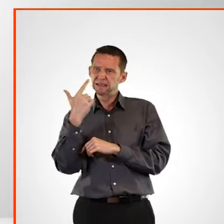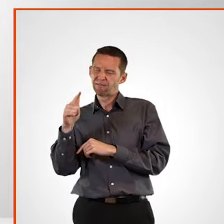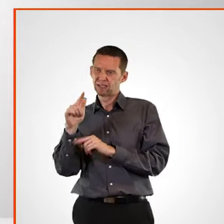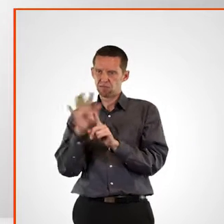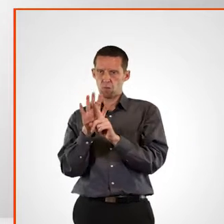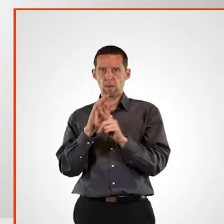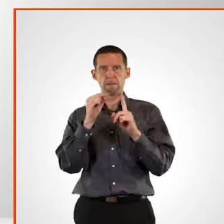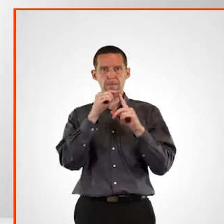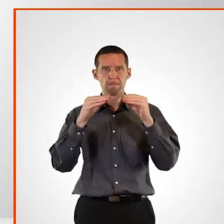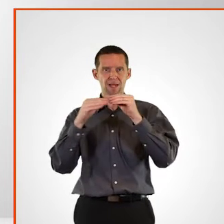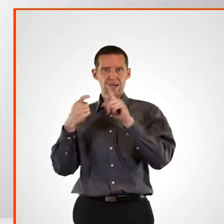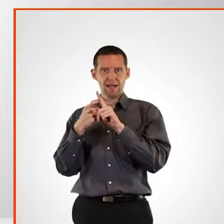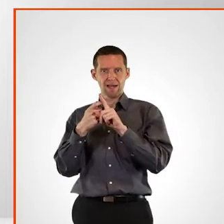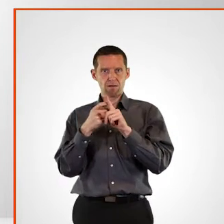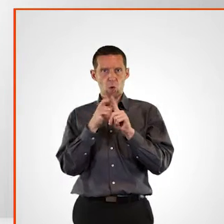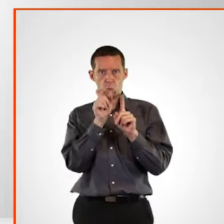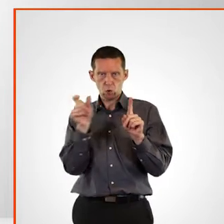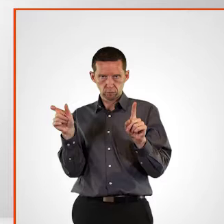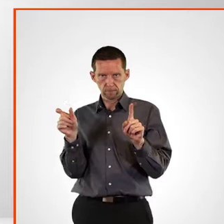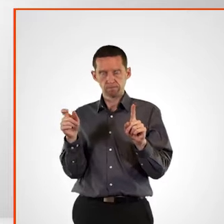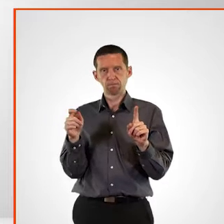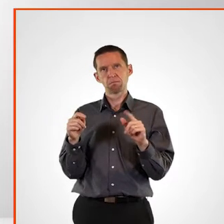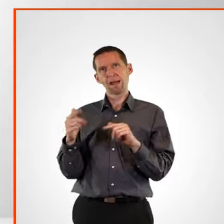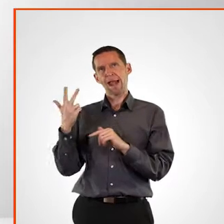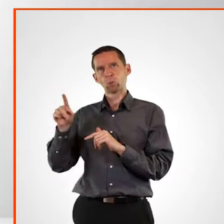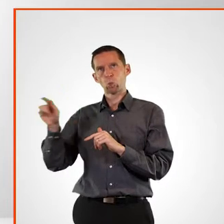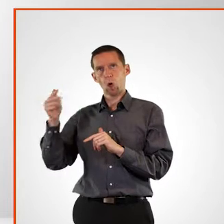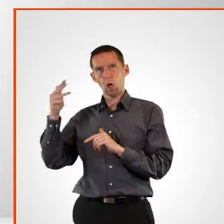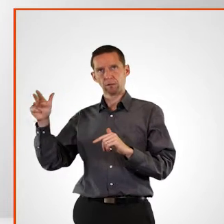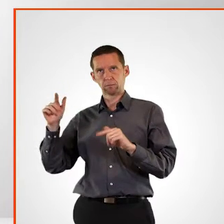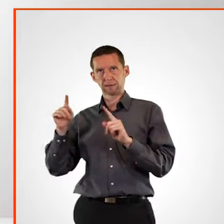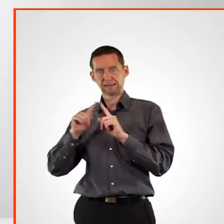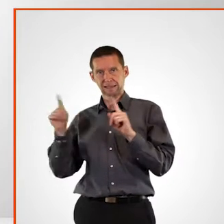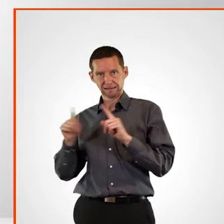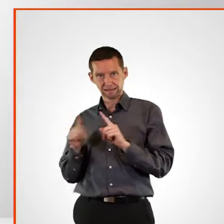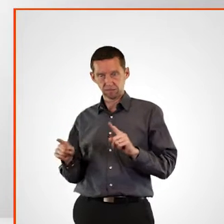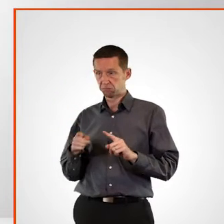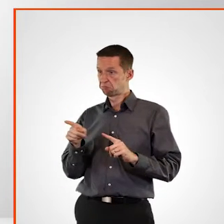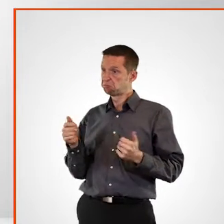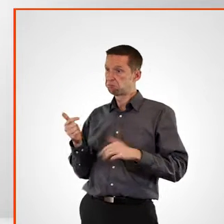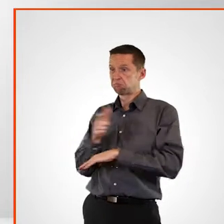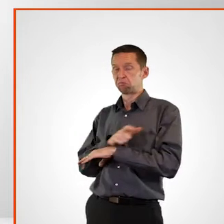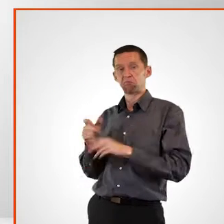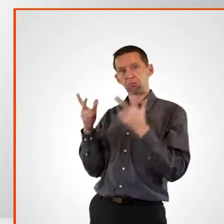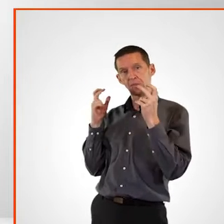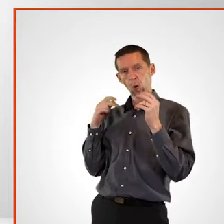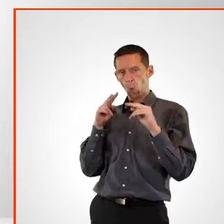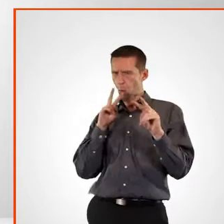more in the sort of 80 to 90 for sentences. And they were all hearing pretty comparably. So their hearing looked the same.